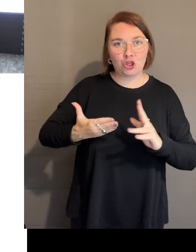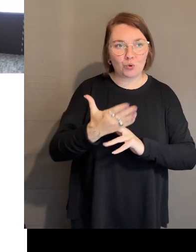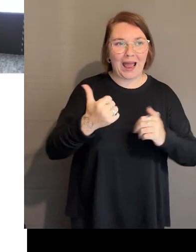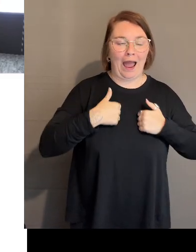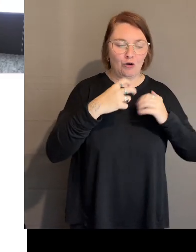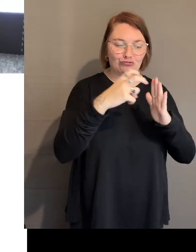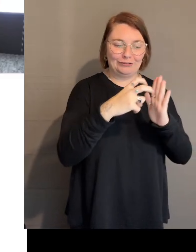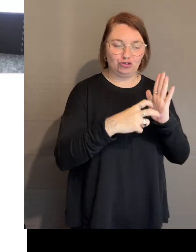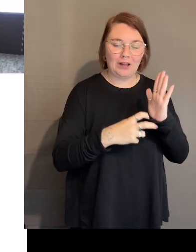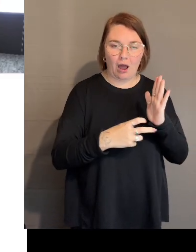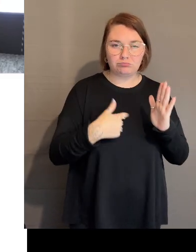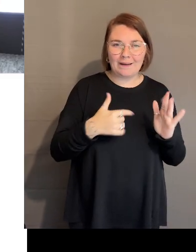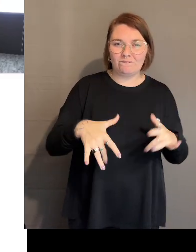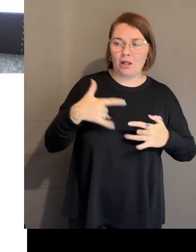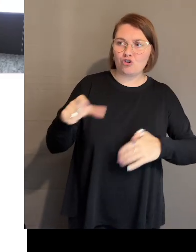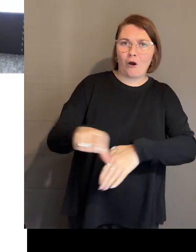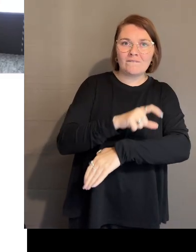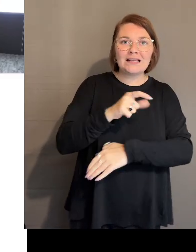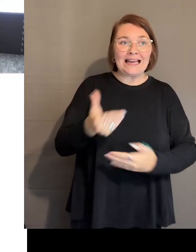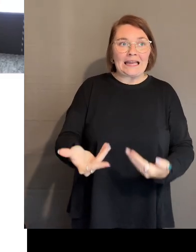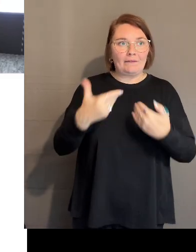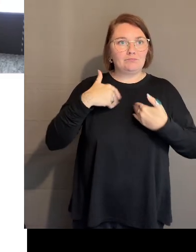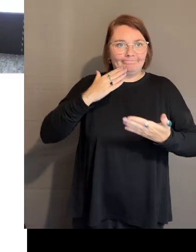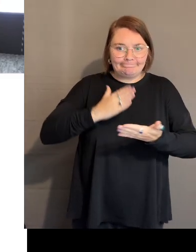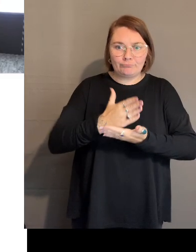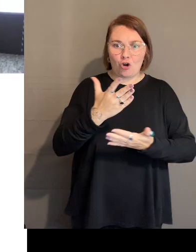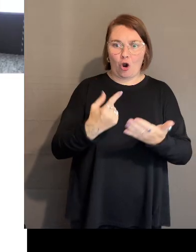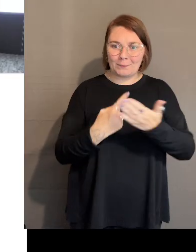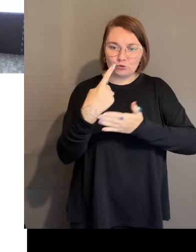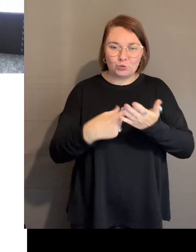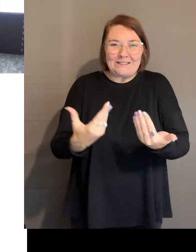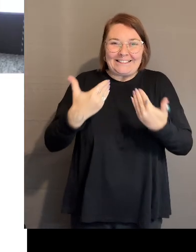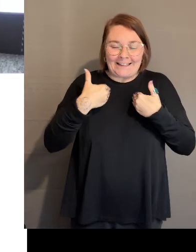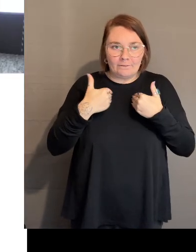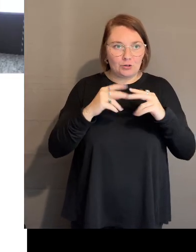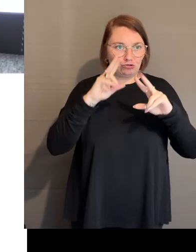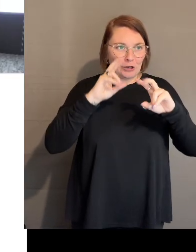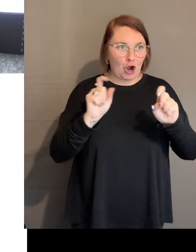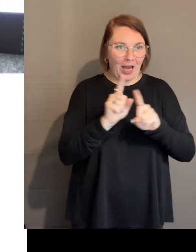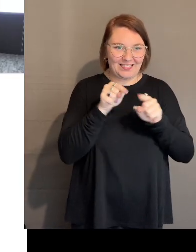Through our registers as well, which gives us the opportunity to do this kind of research.